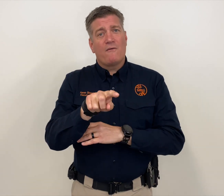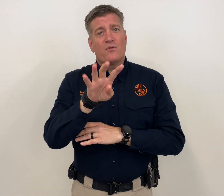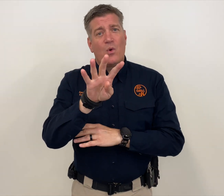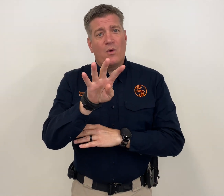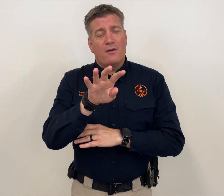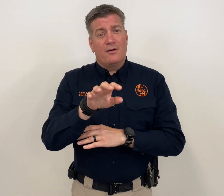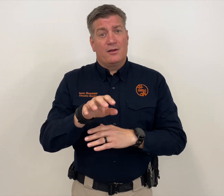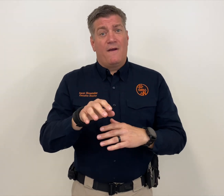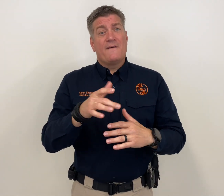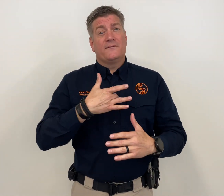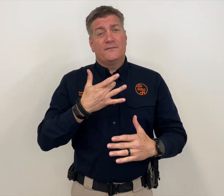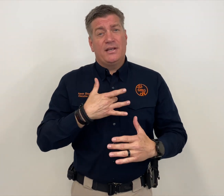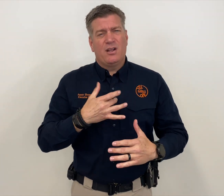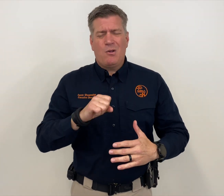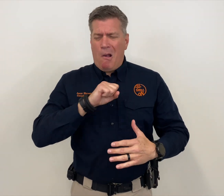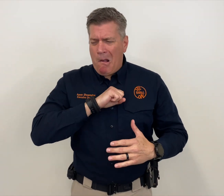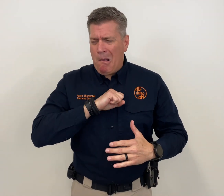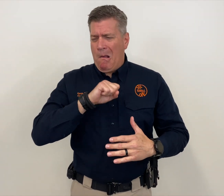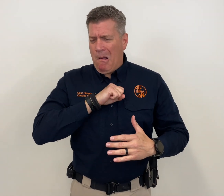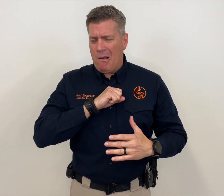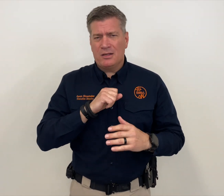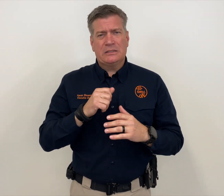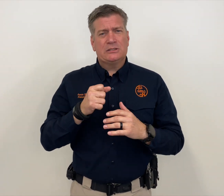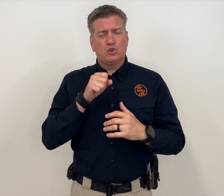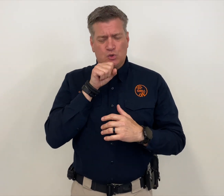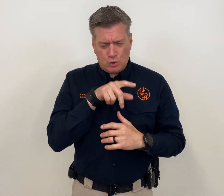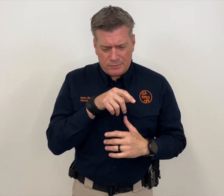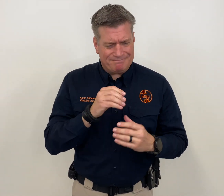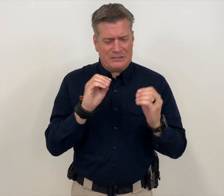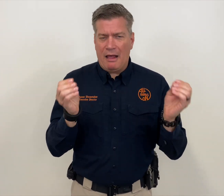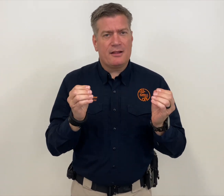temperature, a dry cough